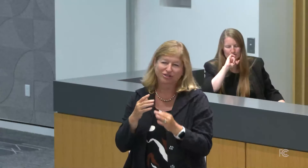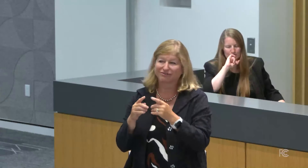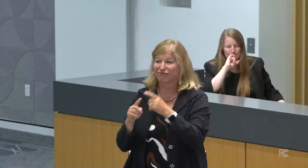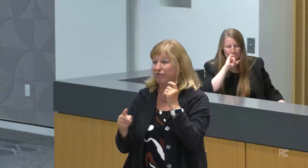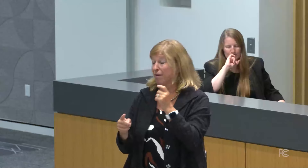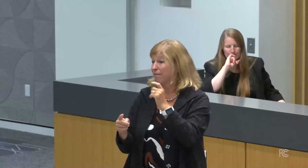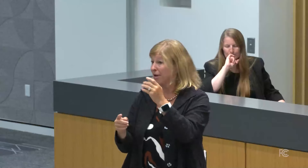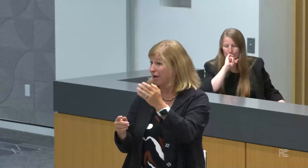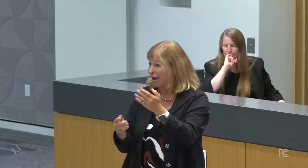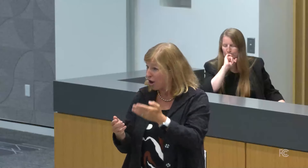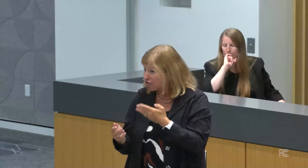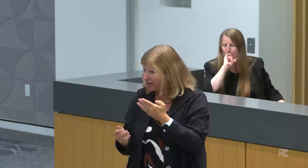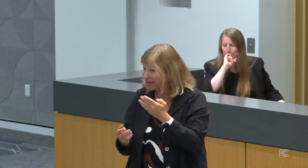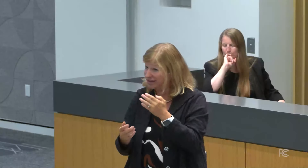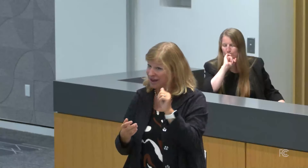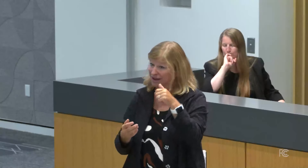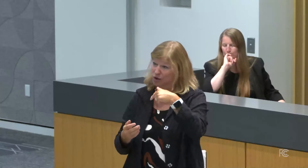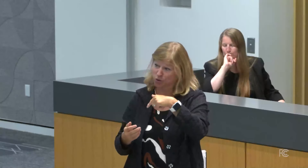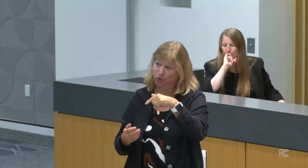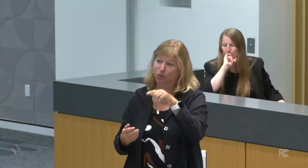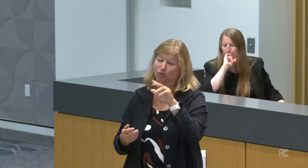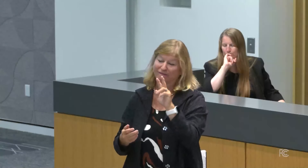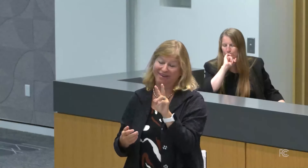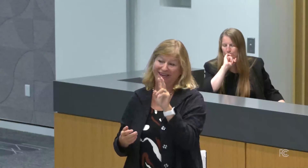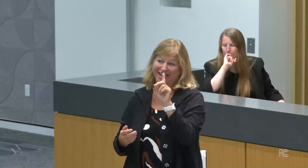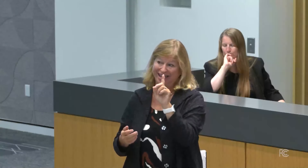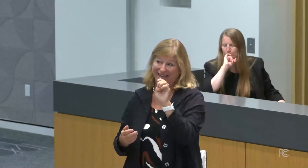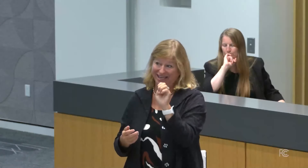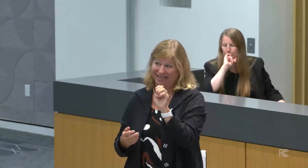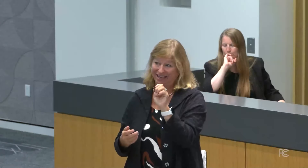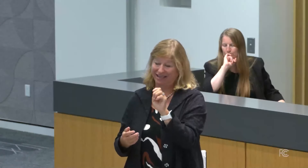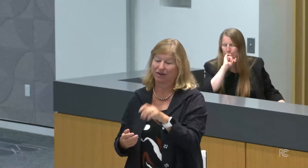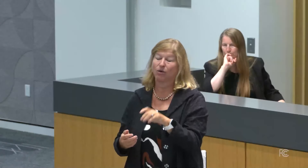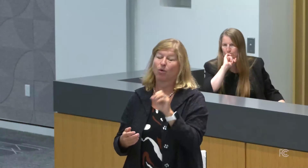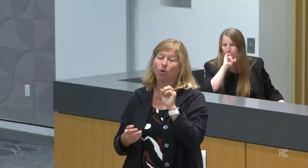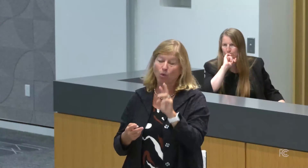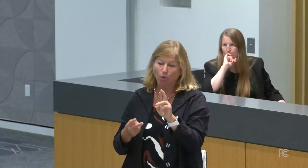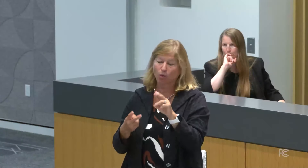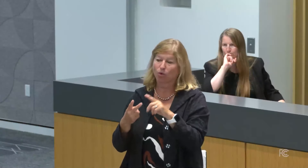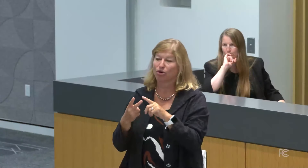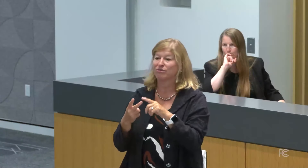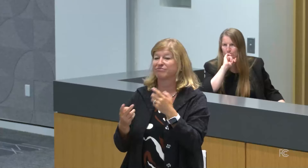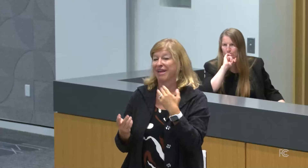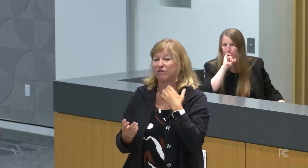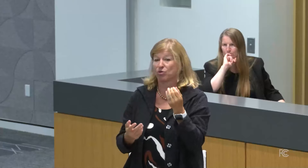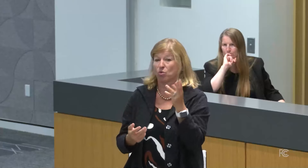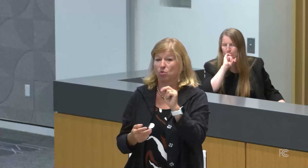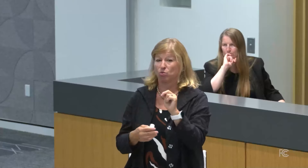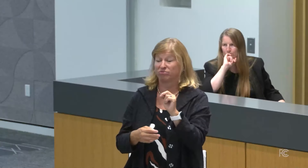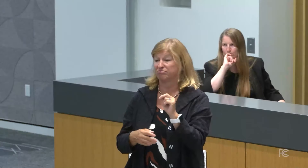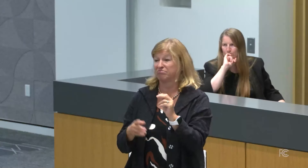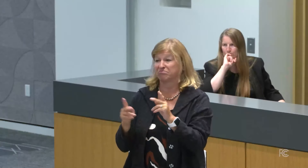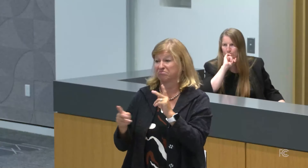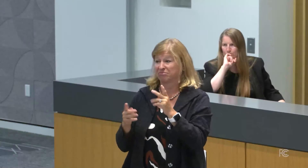VIDEO ENTITIES ARE OUT THERE. IF YOU WOULD LIKE TO ENCOURAGE YOUR STAFF, WE HERE AT THE FCC ARE